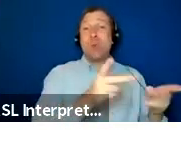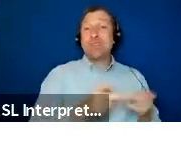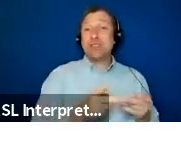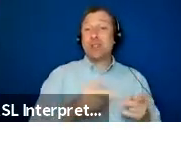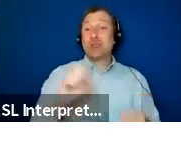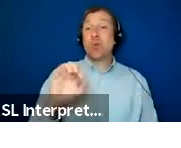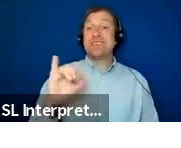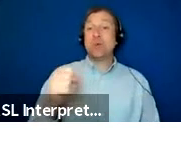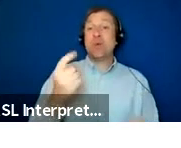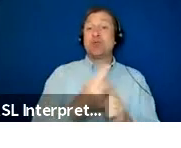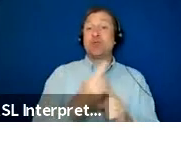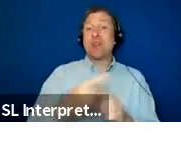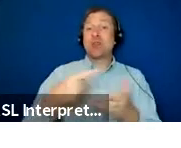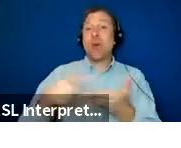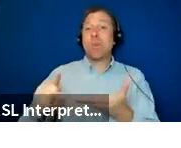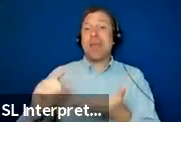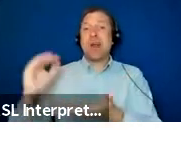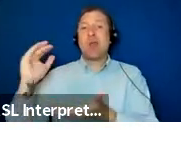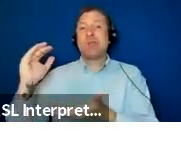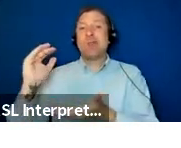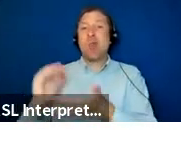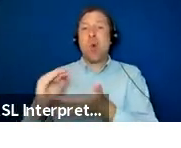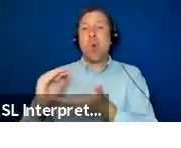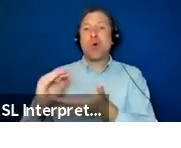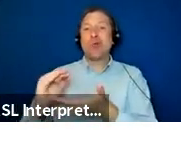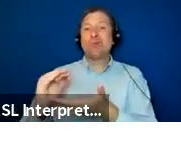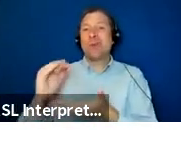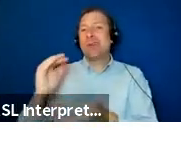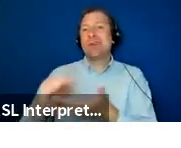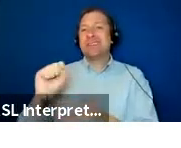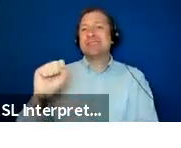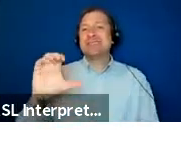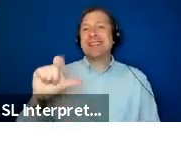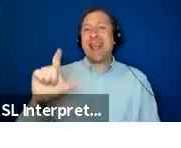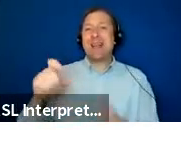paid on the lower end of the scale, as well as Schedule F performers below certain thresholds